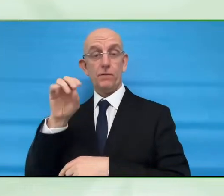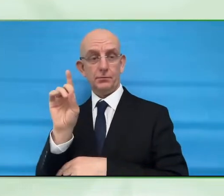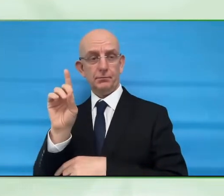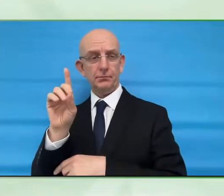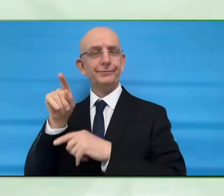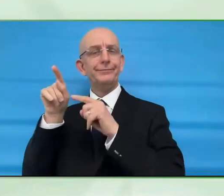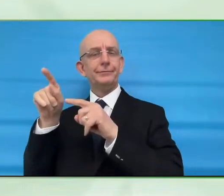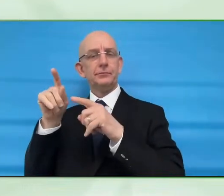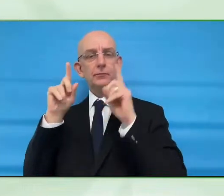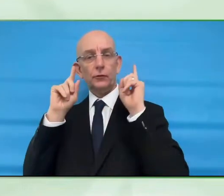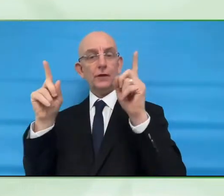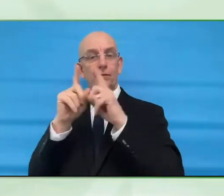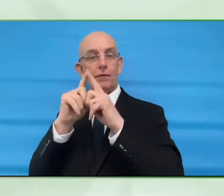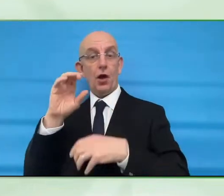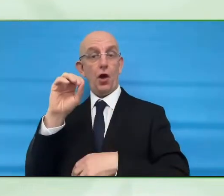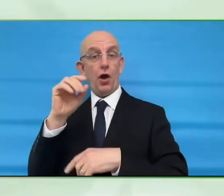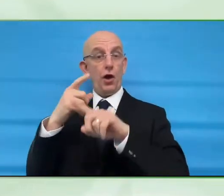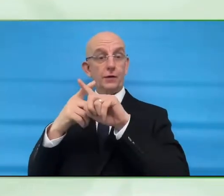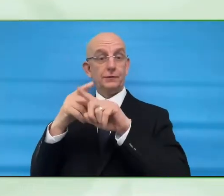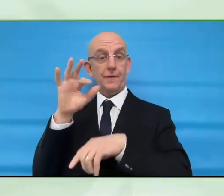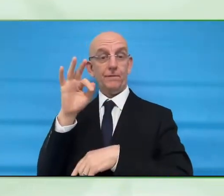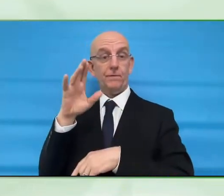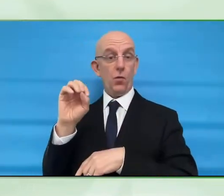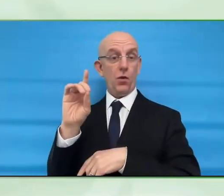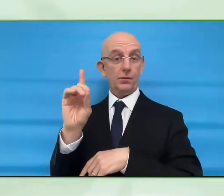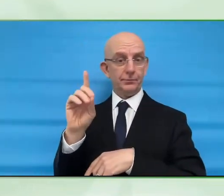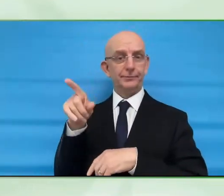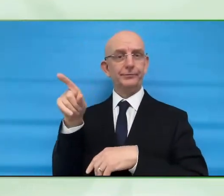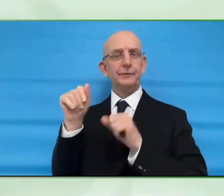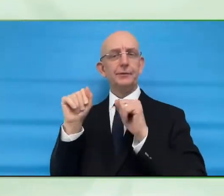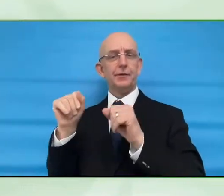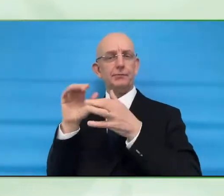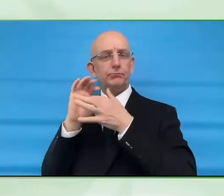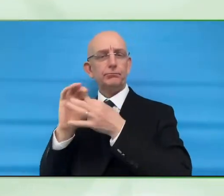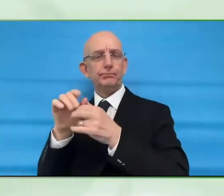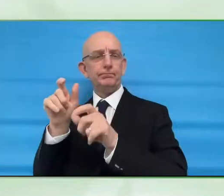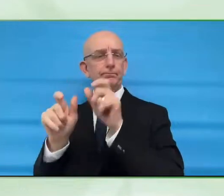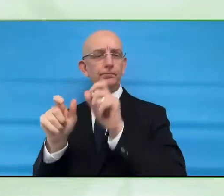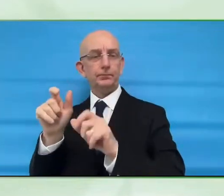book on your lap, so take it from here. Good afternoon, everyone.